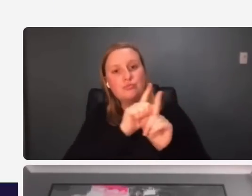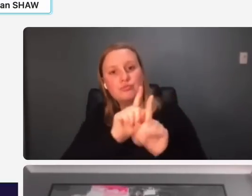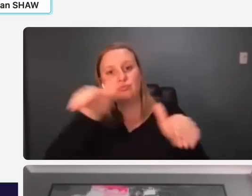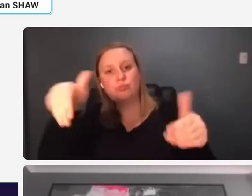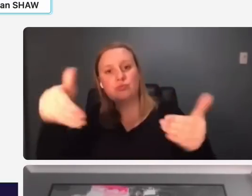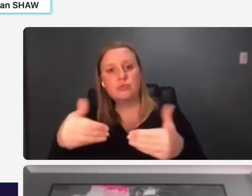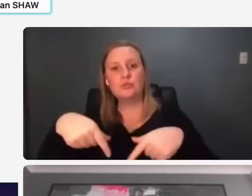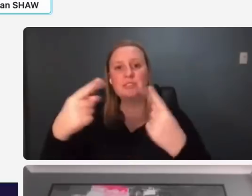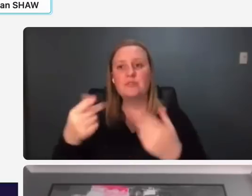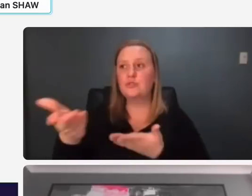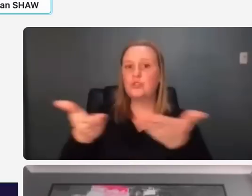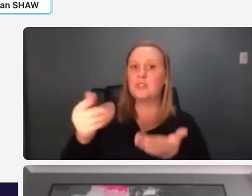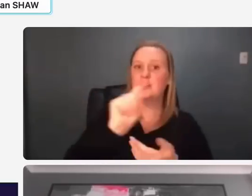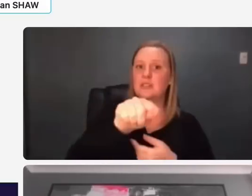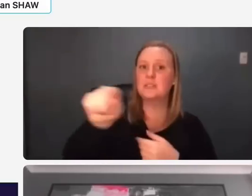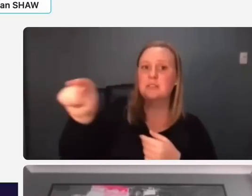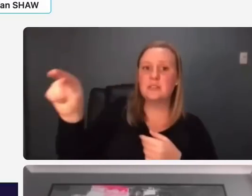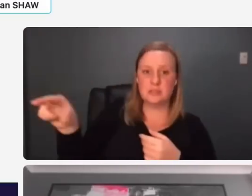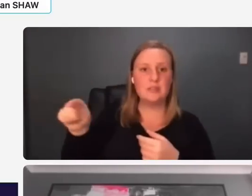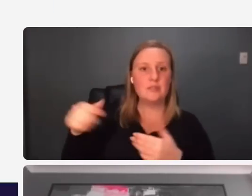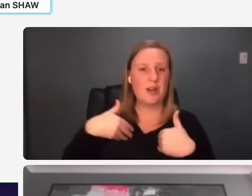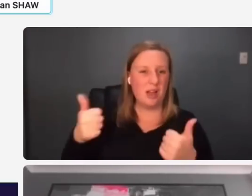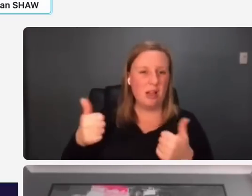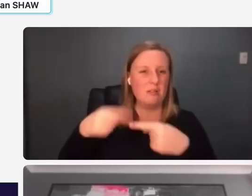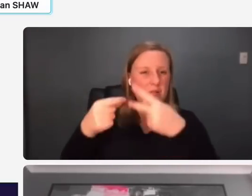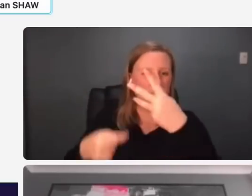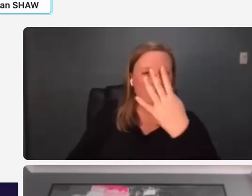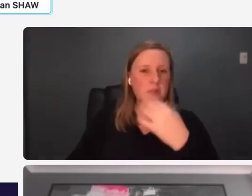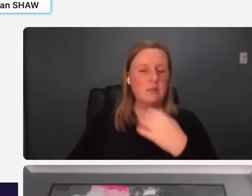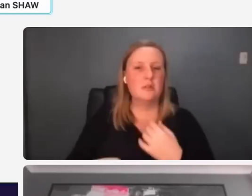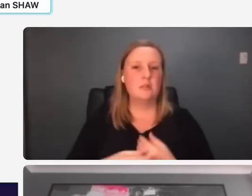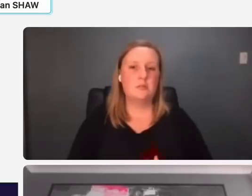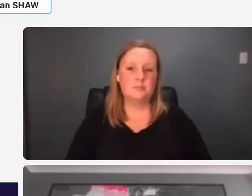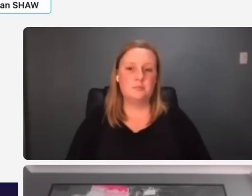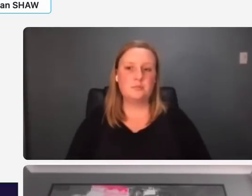So there's certainly some interest in that. There's also quite a bit of interest - and the states have